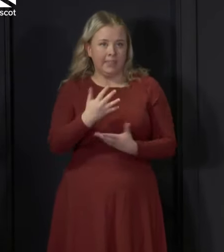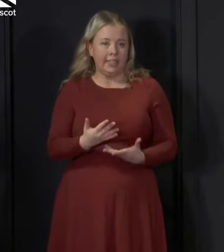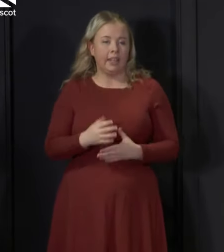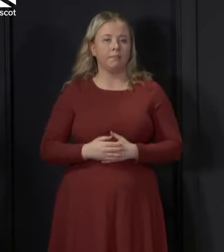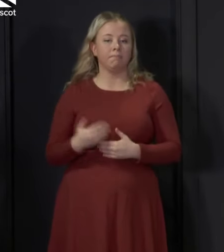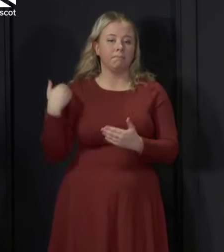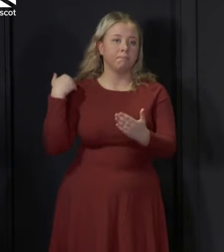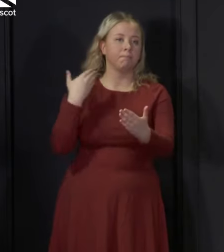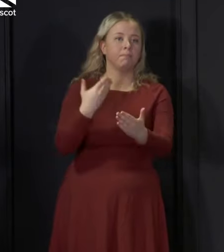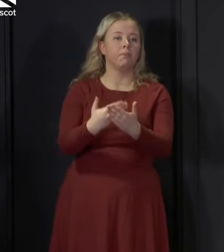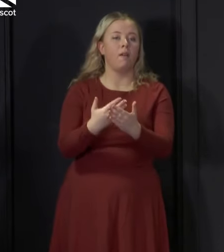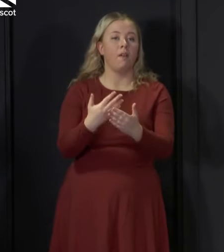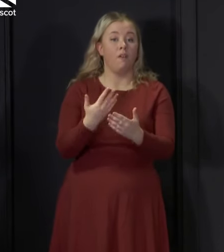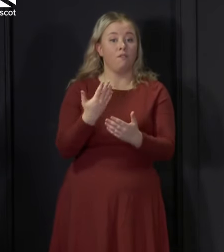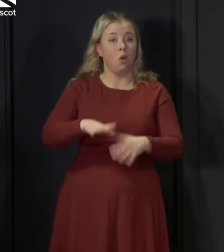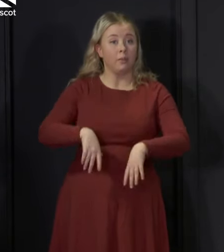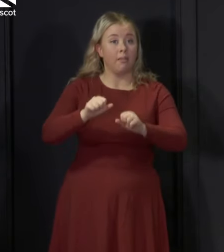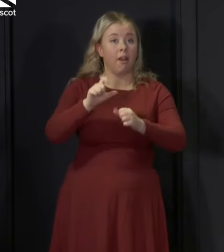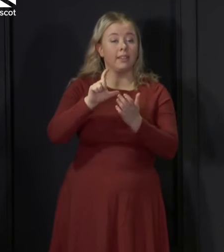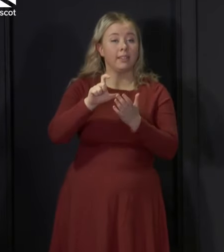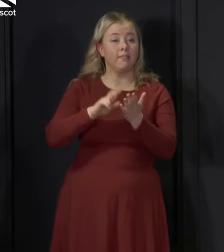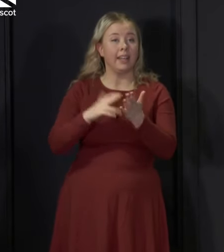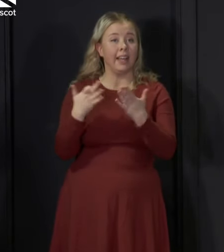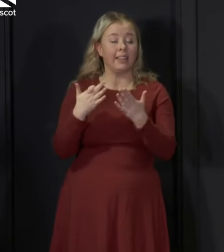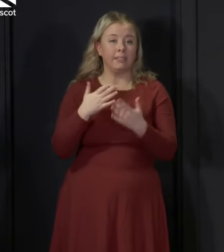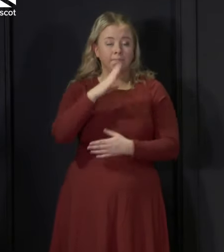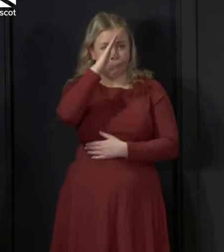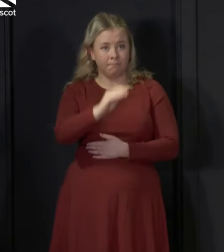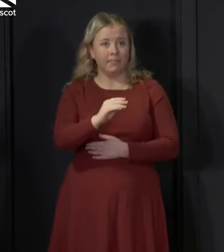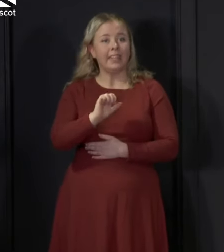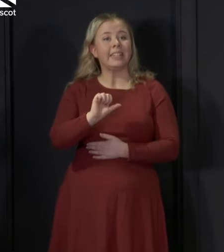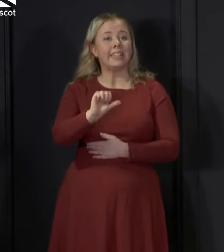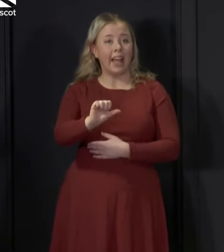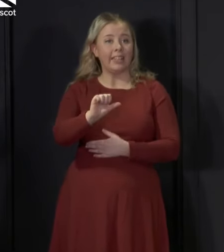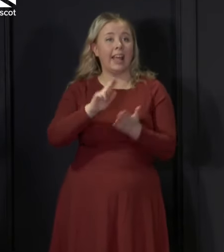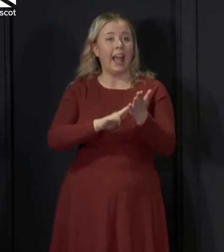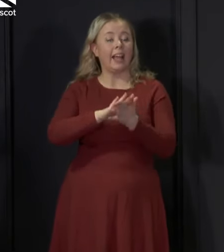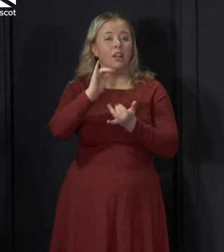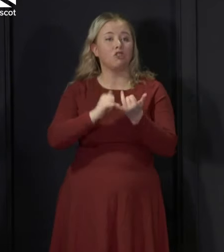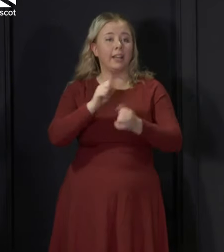Over the course of the pandemic, I can sadly confirm that 6 members of NHS staff and 5